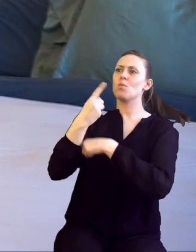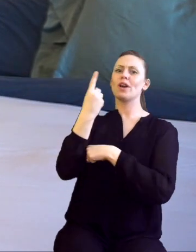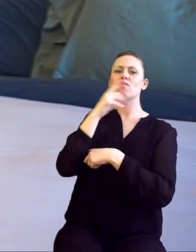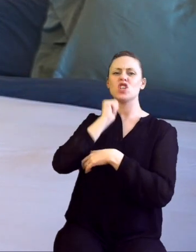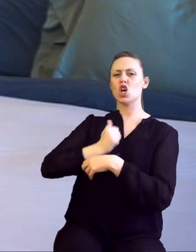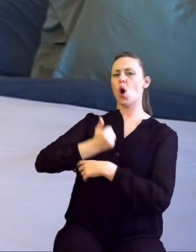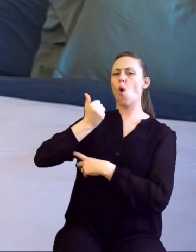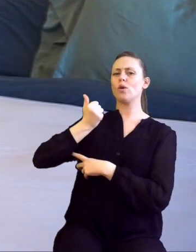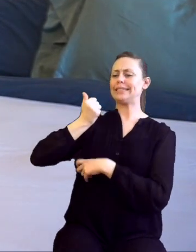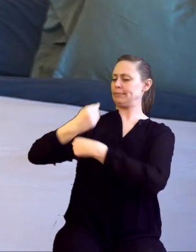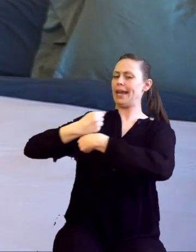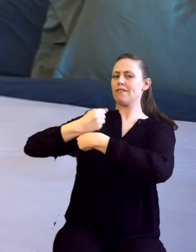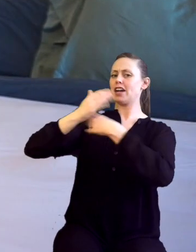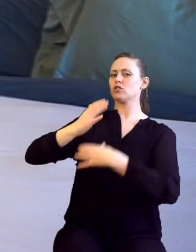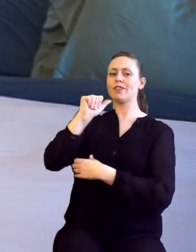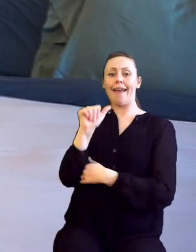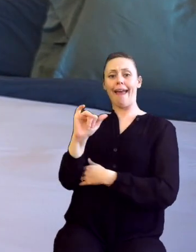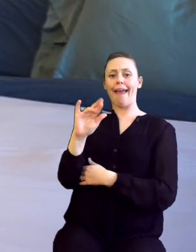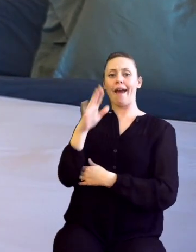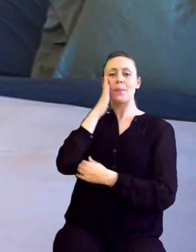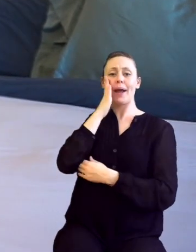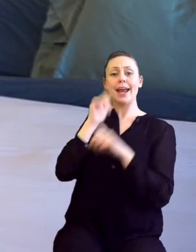air bed manufacturers. If you're thinking that you don't remember Sleep Number